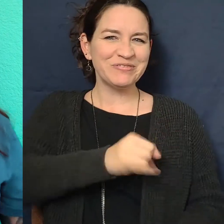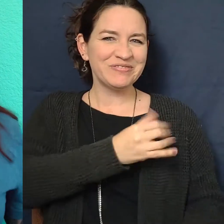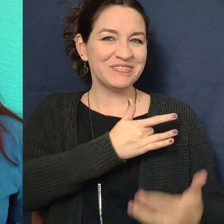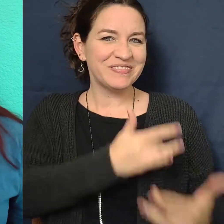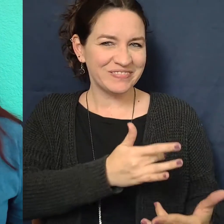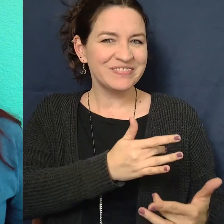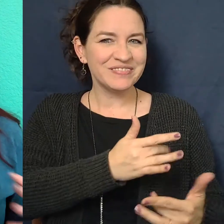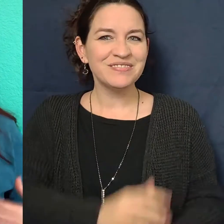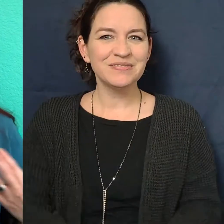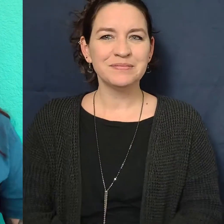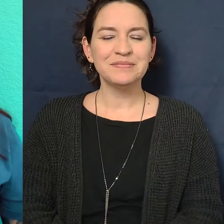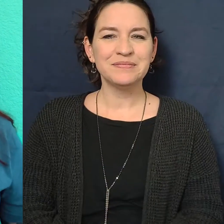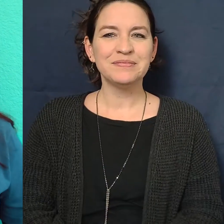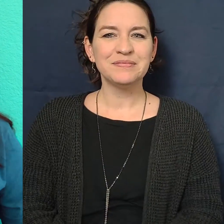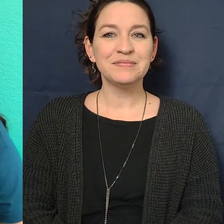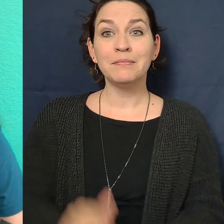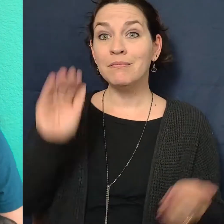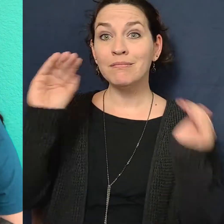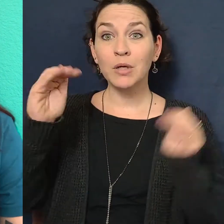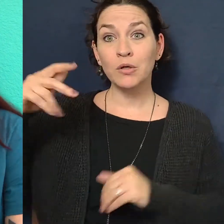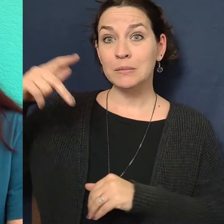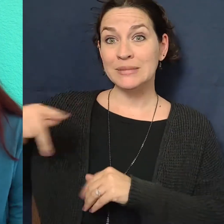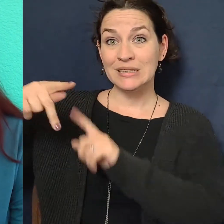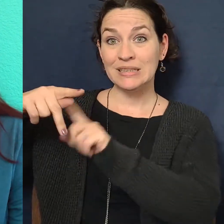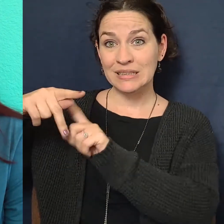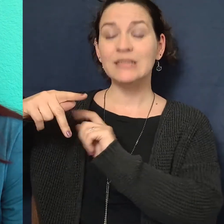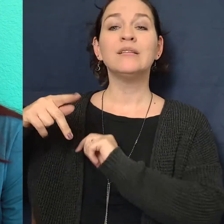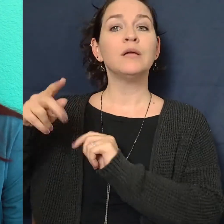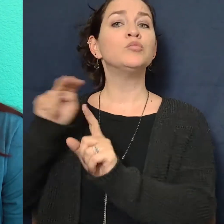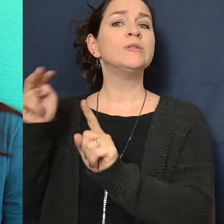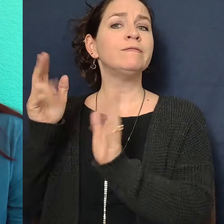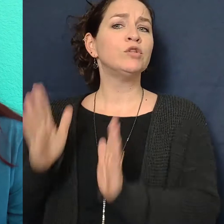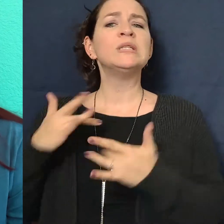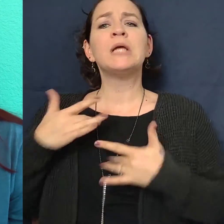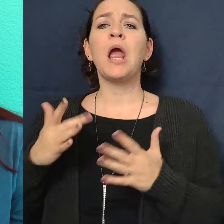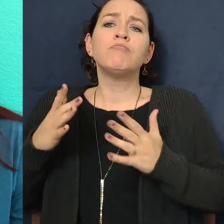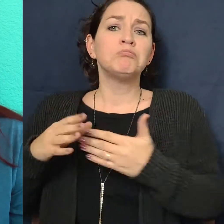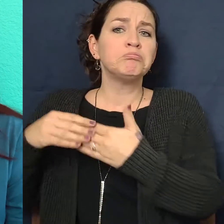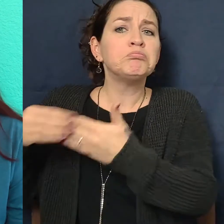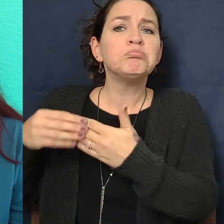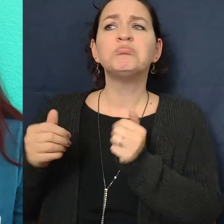is going to be happening and they know what they can do about it. Perceivers, on the other hand, may not want to be organized. They may want to be more